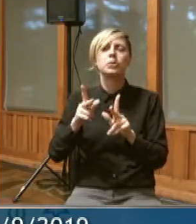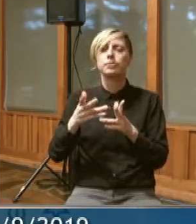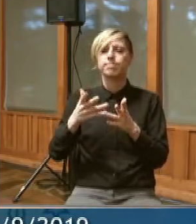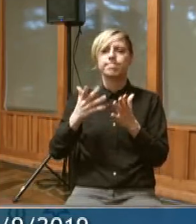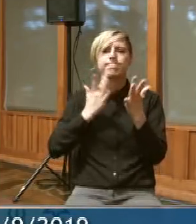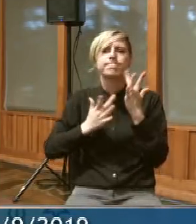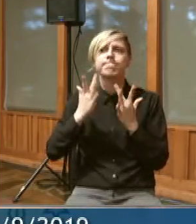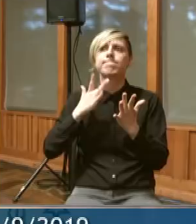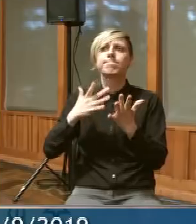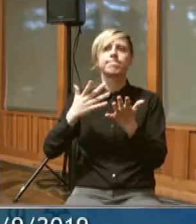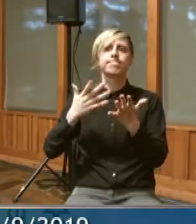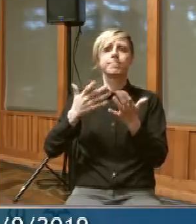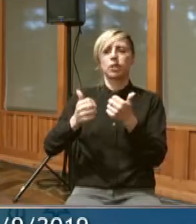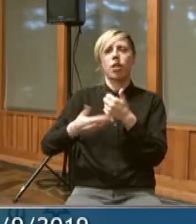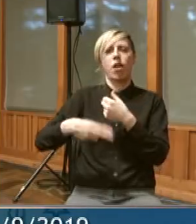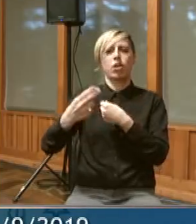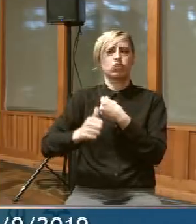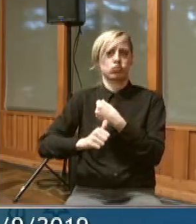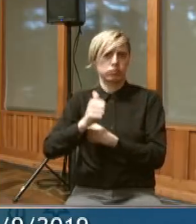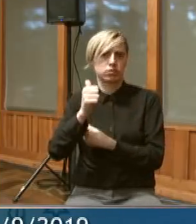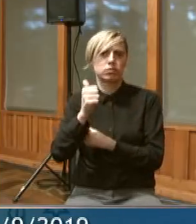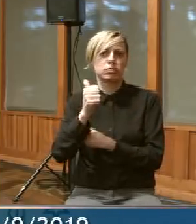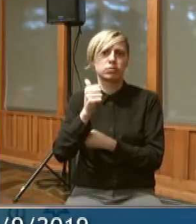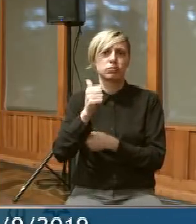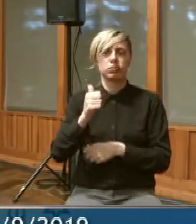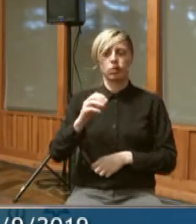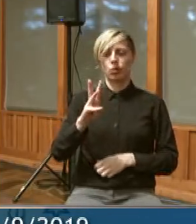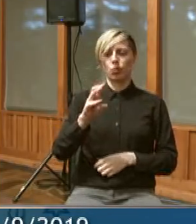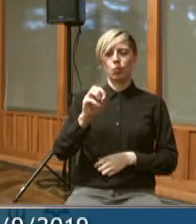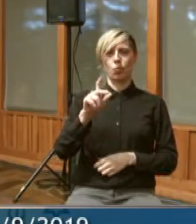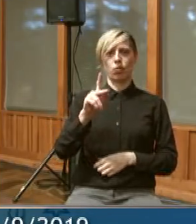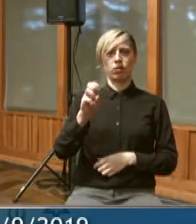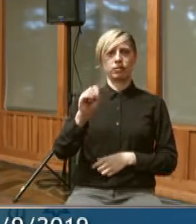CAREER COACHES PLAY WORKING WITH VULNERABLE POPULATION AND